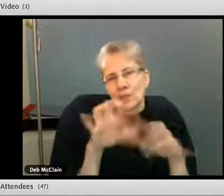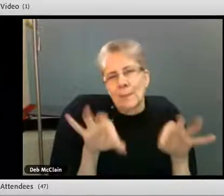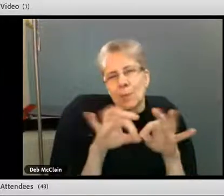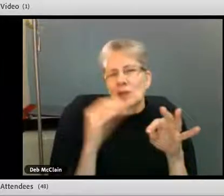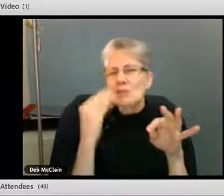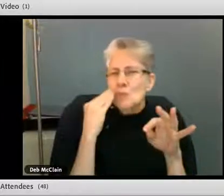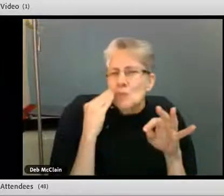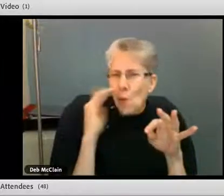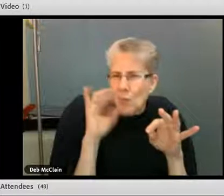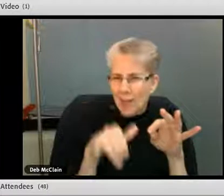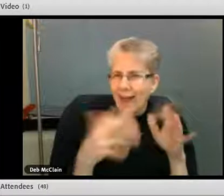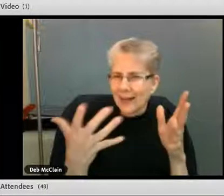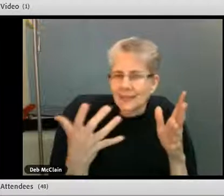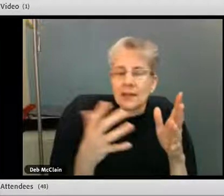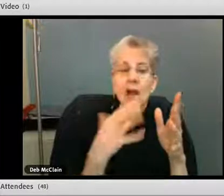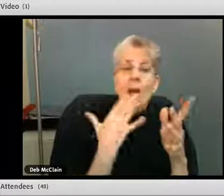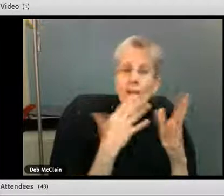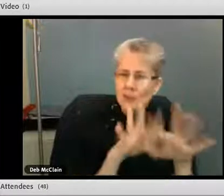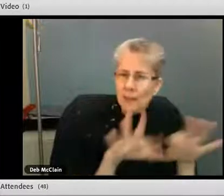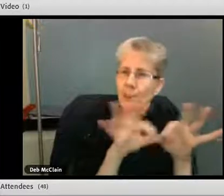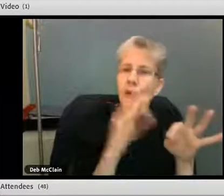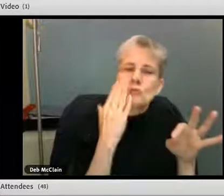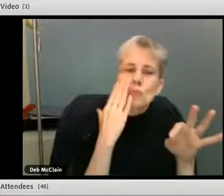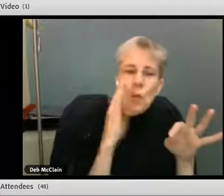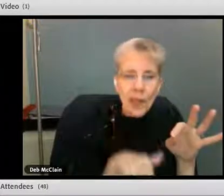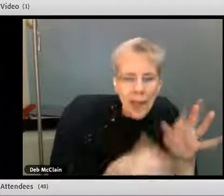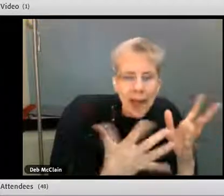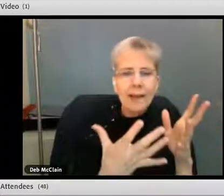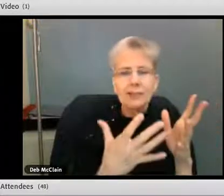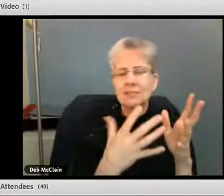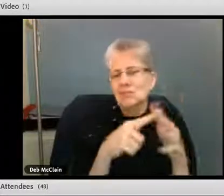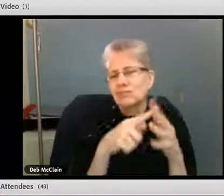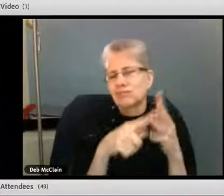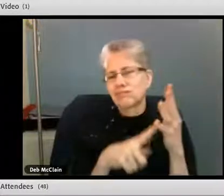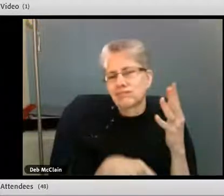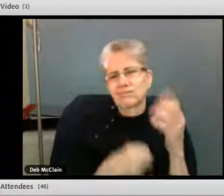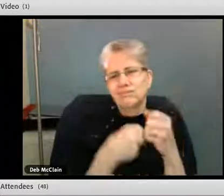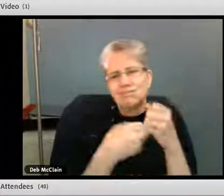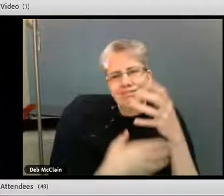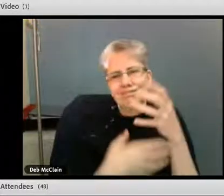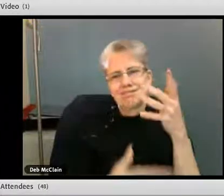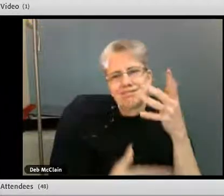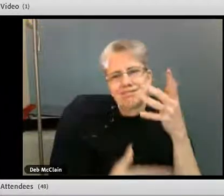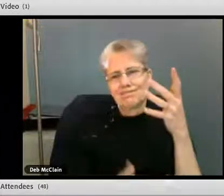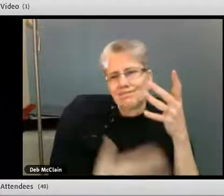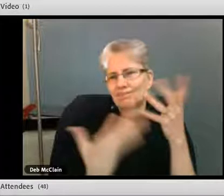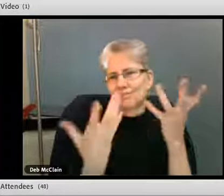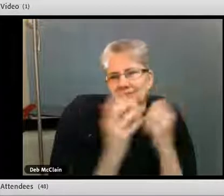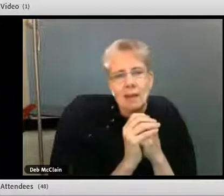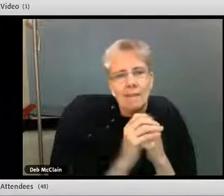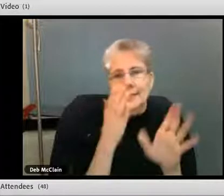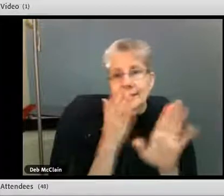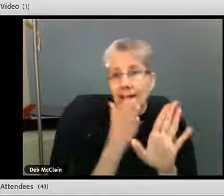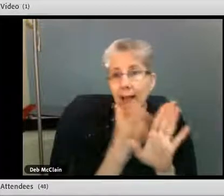There's tons of psychiatric -- psychology studies about blue showing trust,